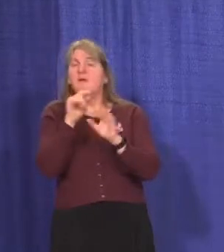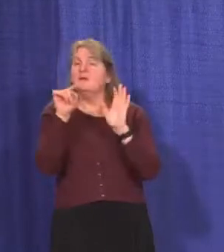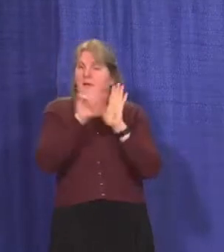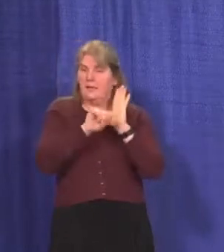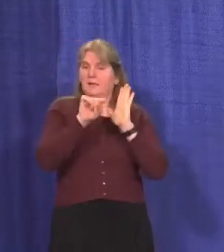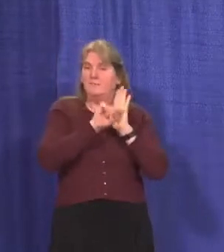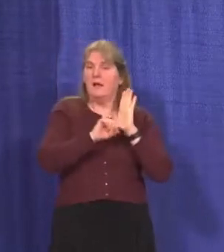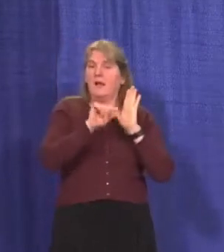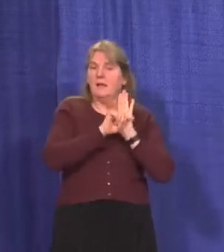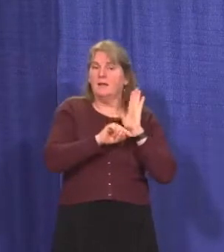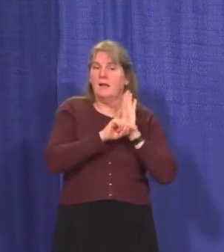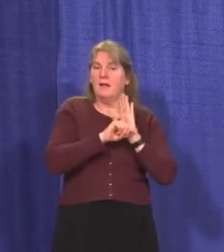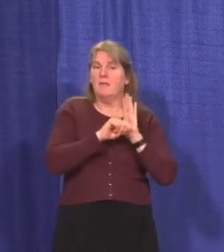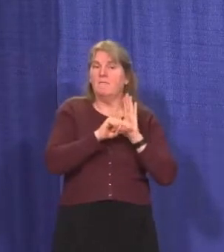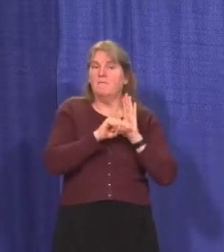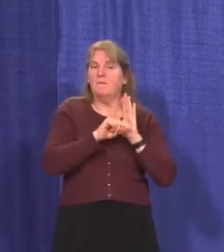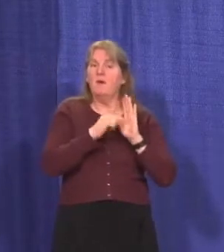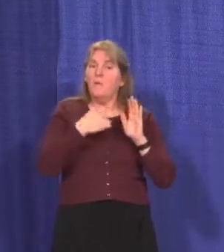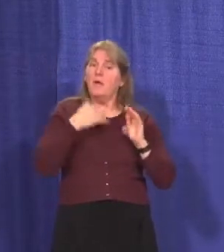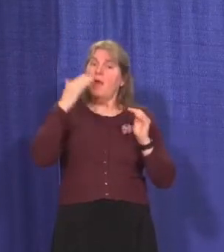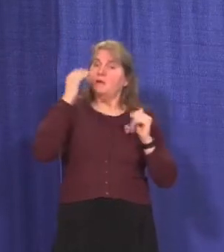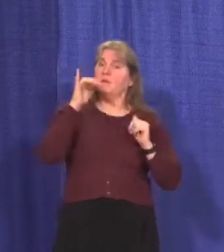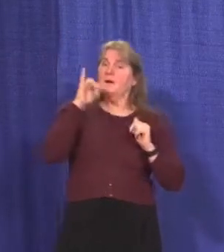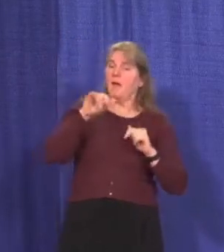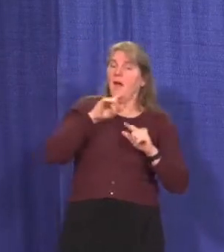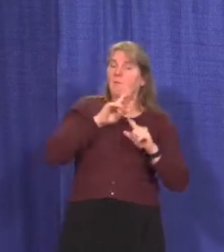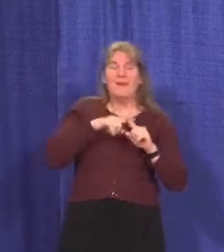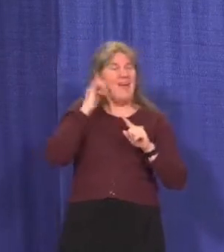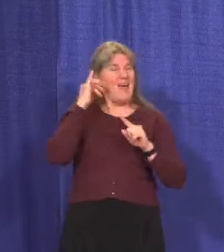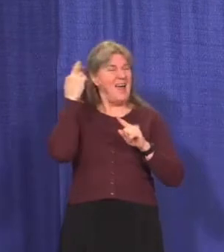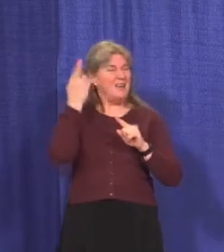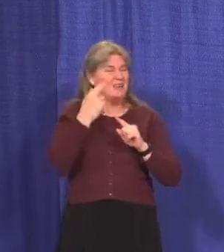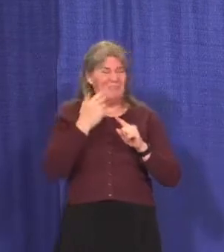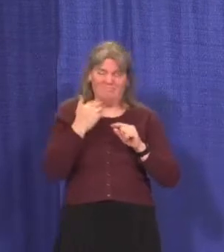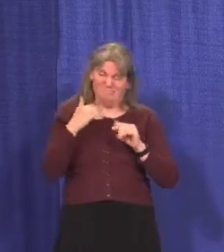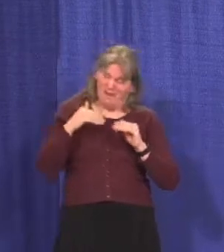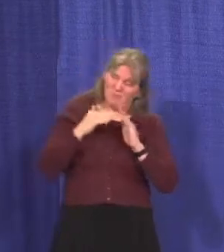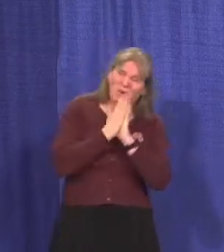They are very prudent and careful because sometimes there may have been an exposure to